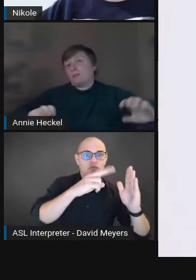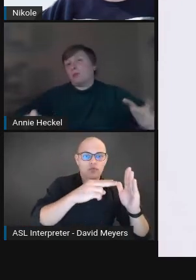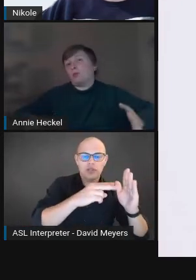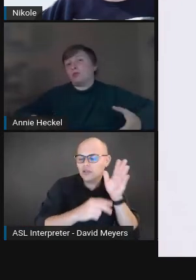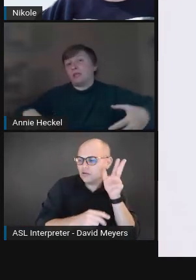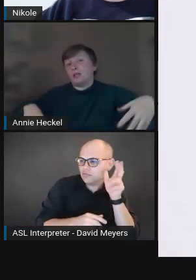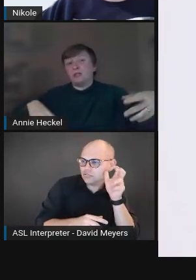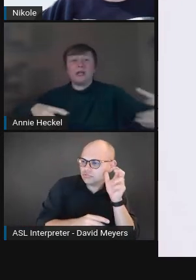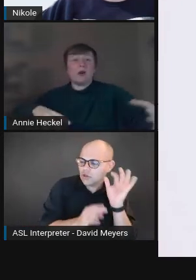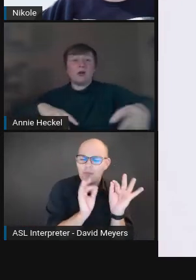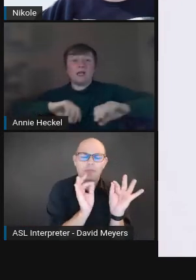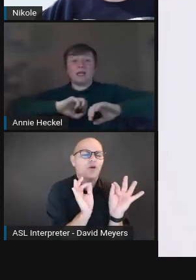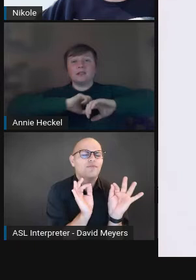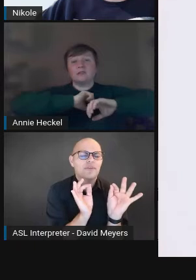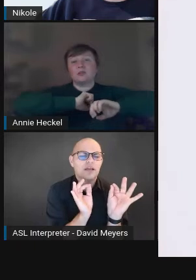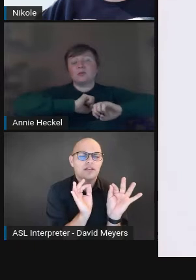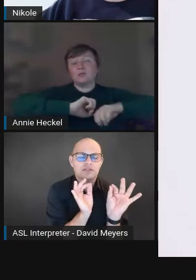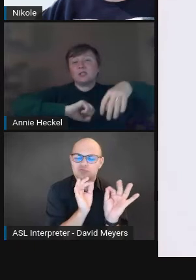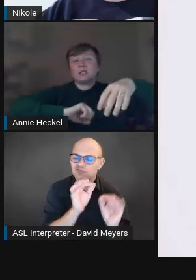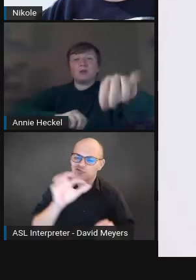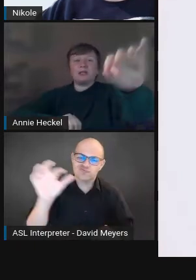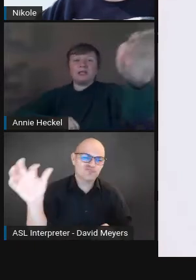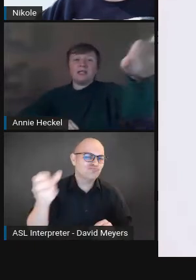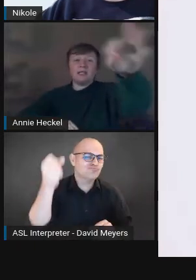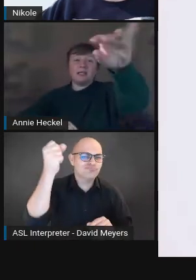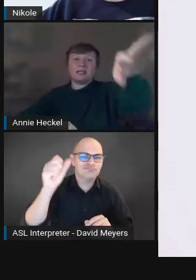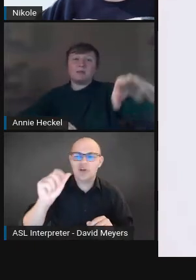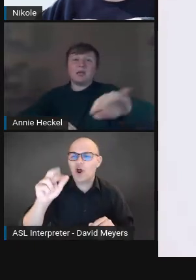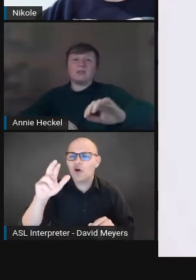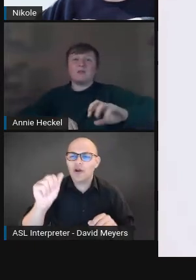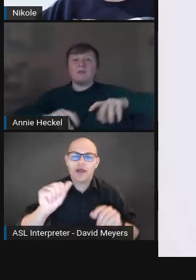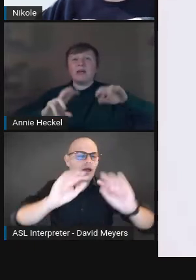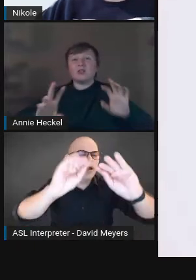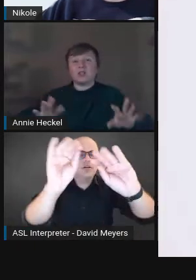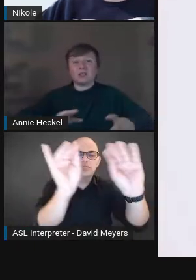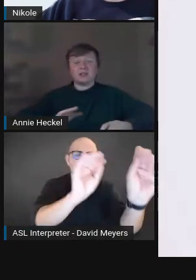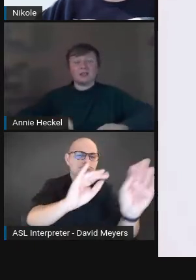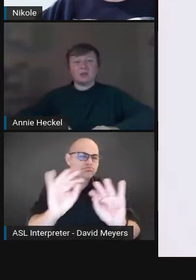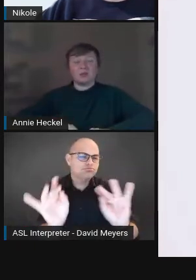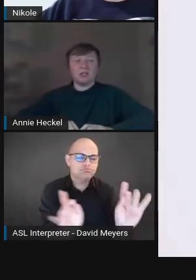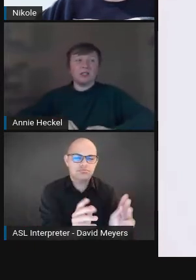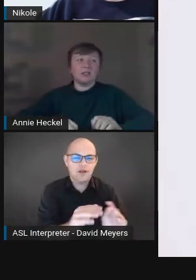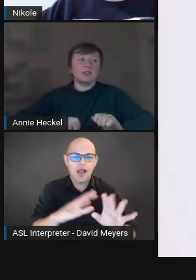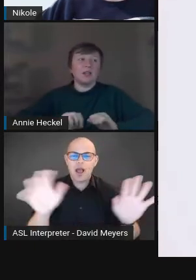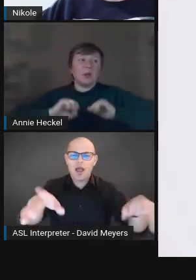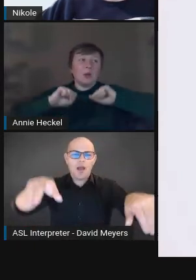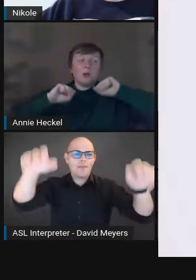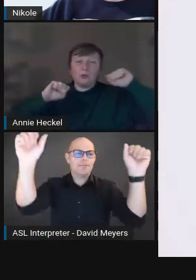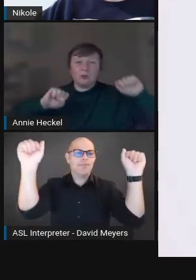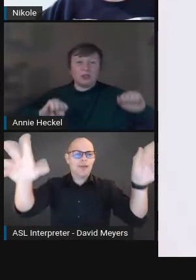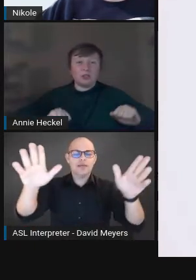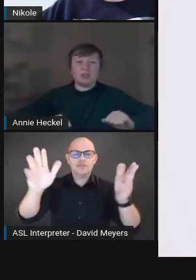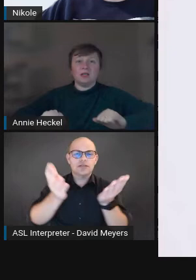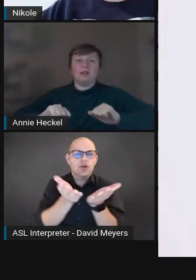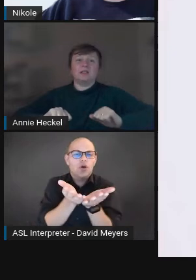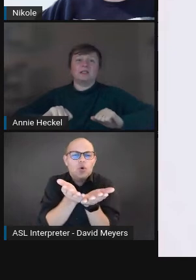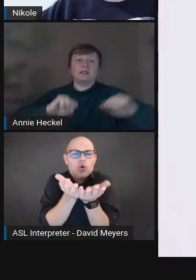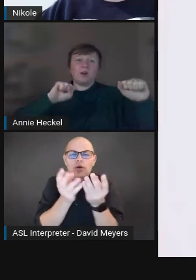People will just take ARIA and sprinkle it in like some kind of magic accessibility dust, which it is not.